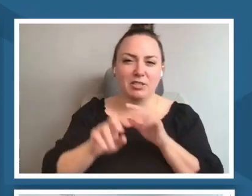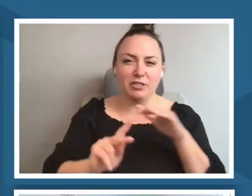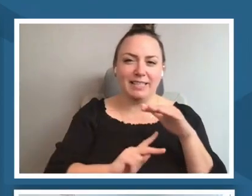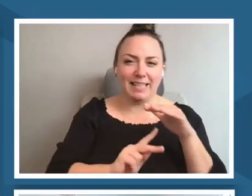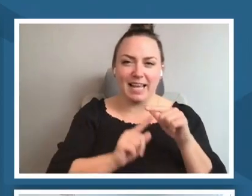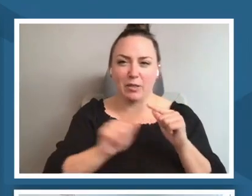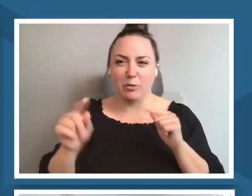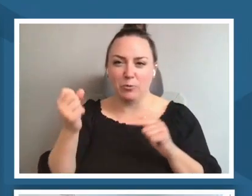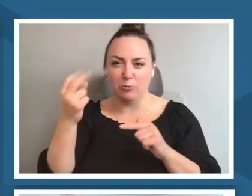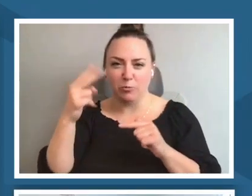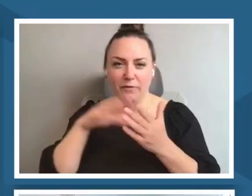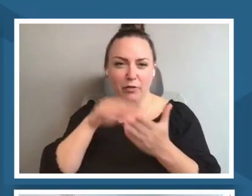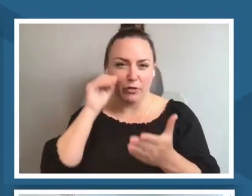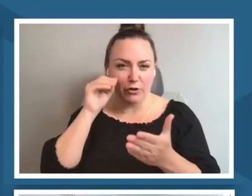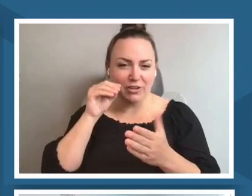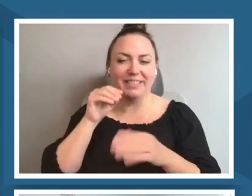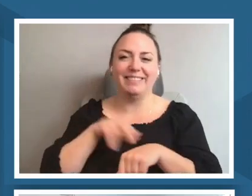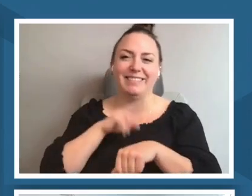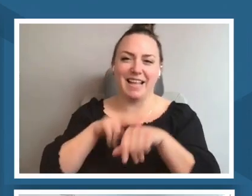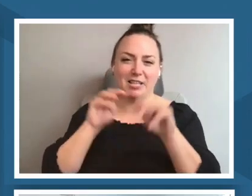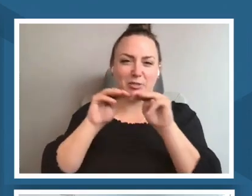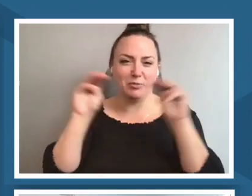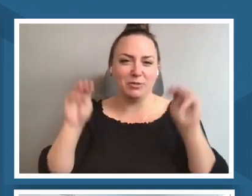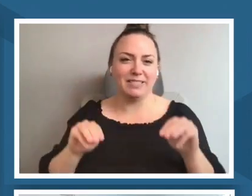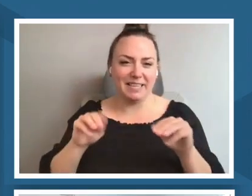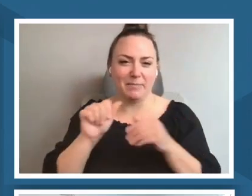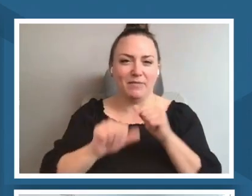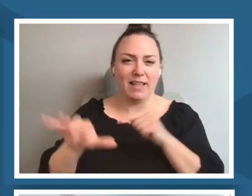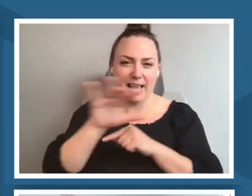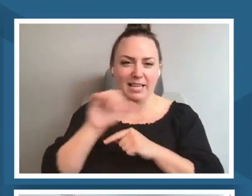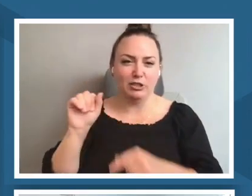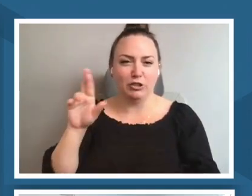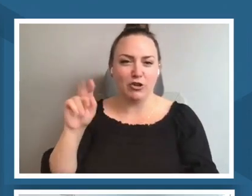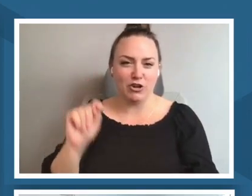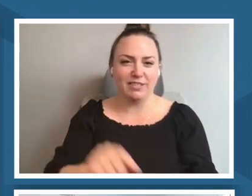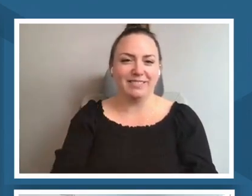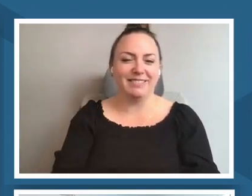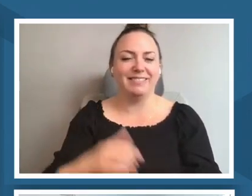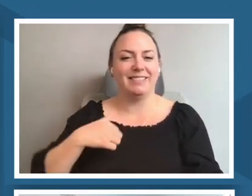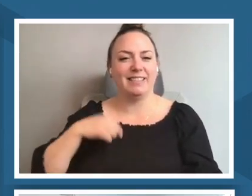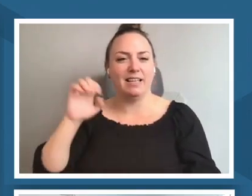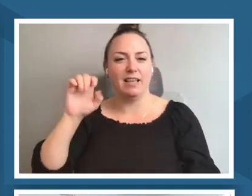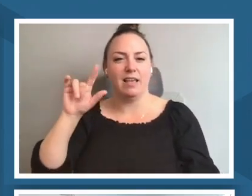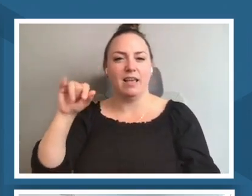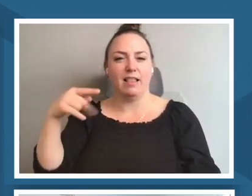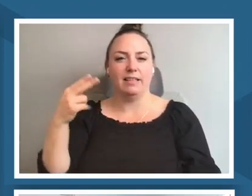at the national museum of asian art